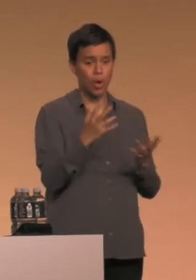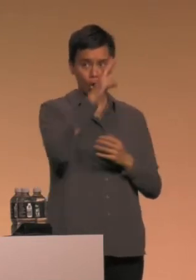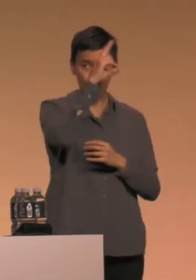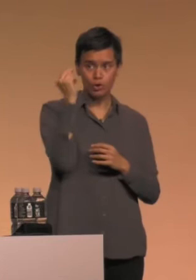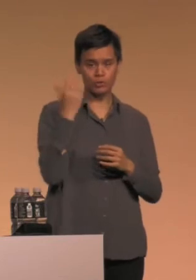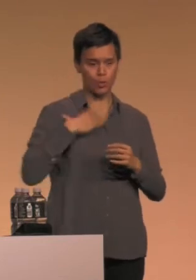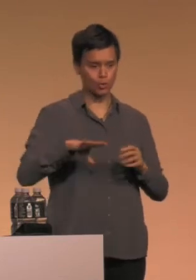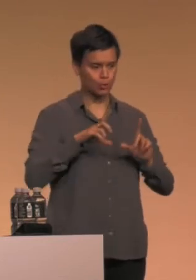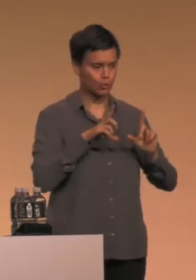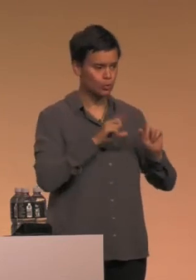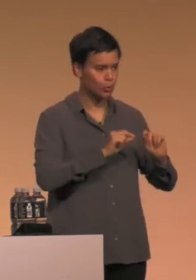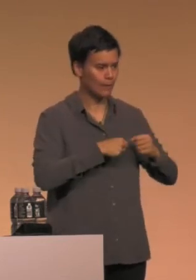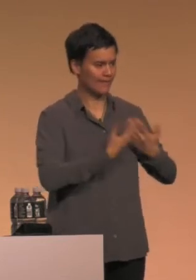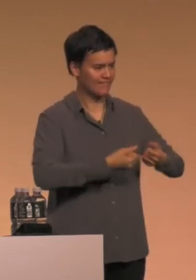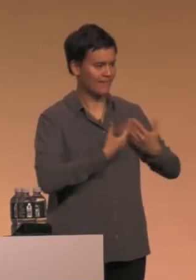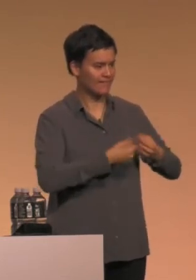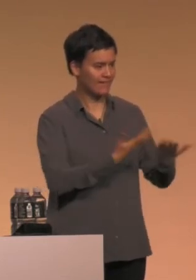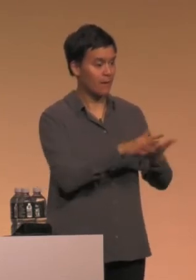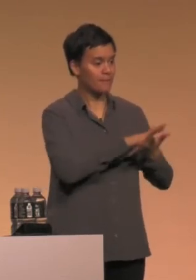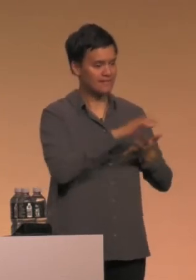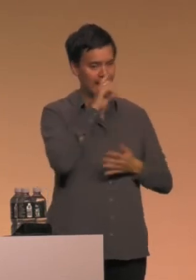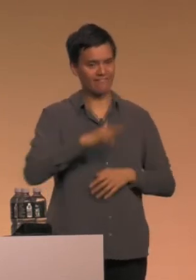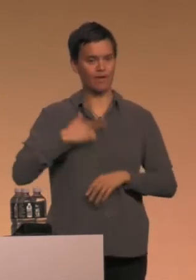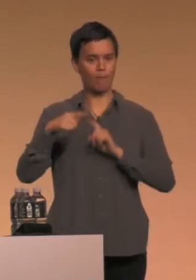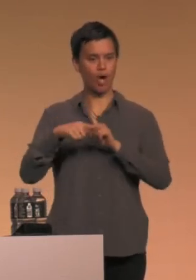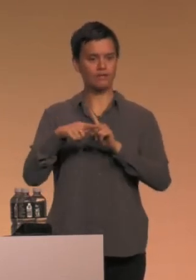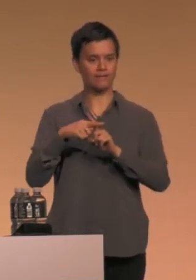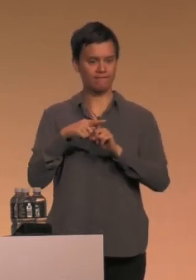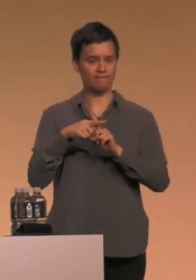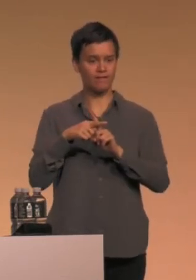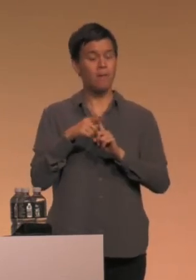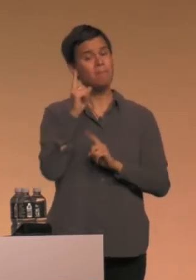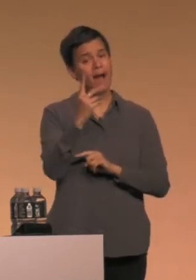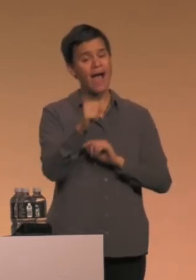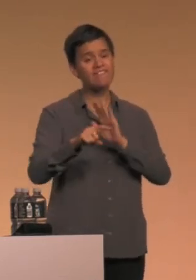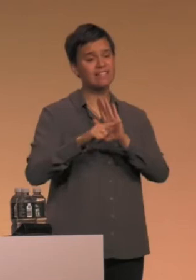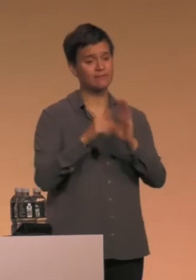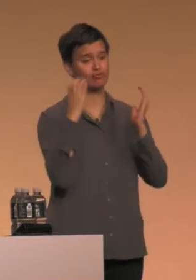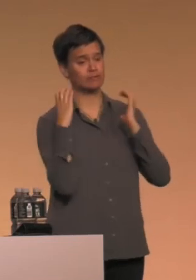positive about the work they do and avoid the negative stress that leads to compassion, fatigue,